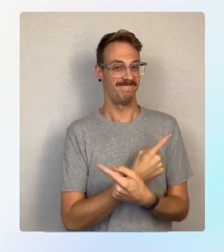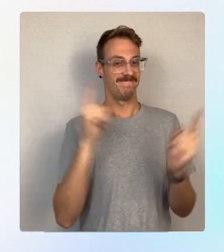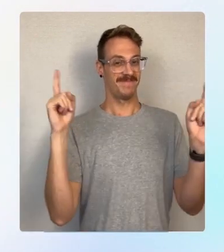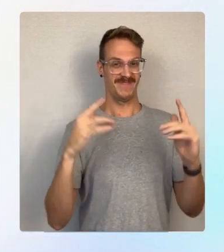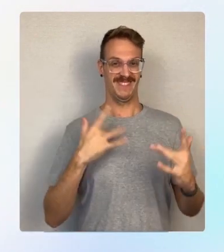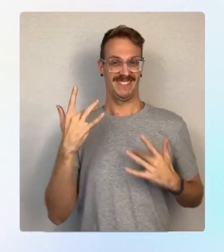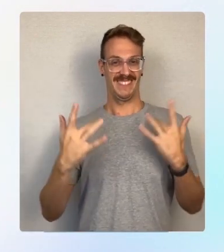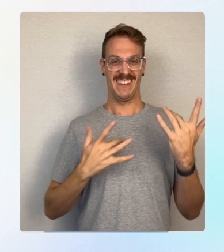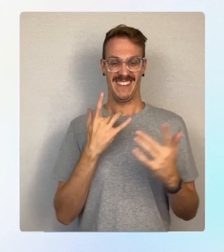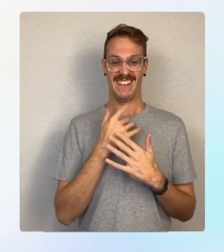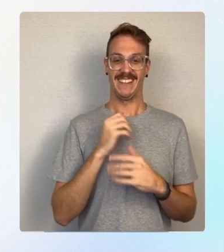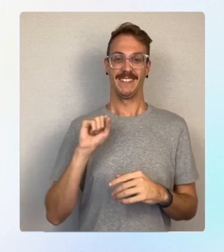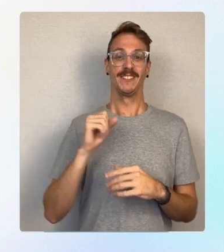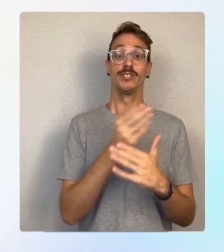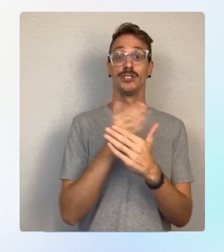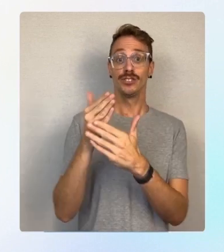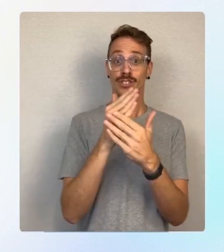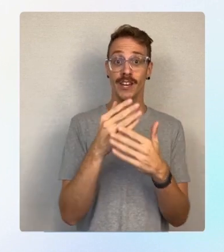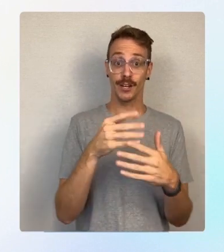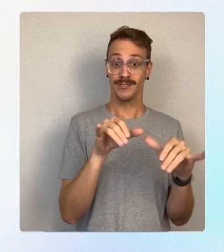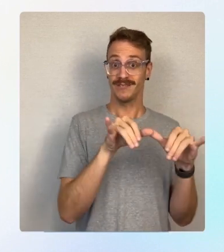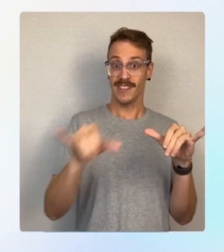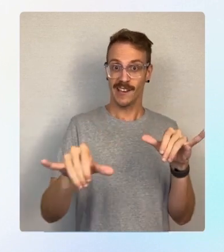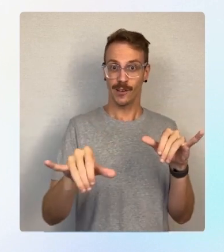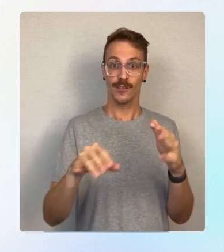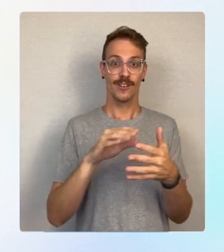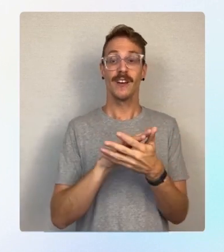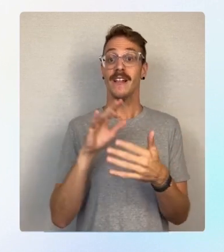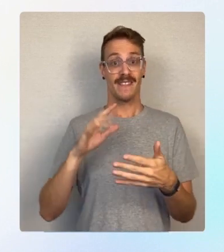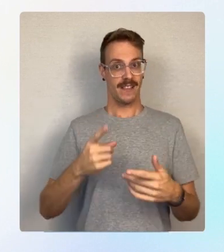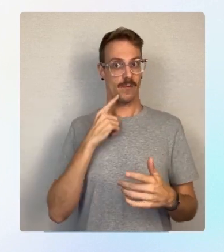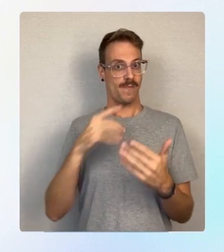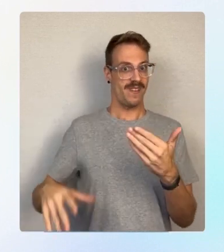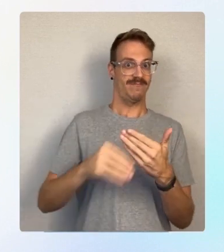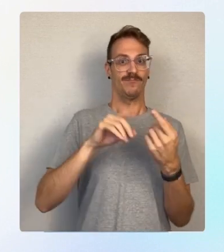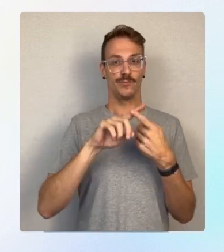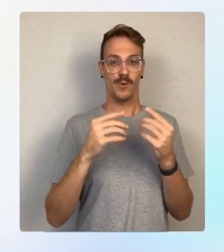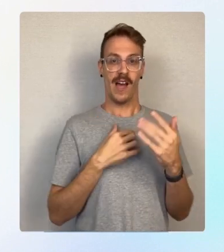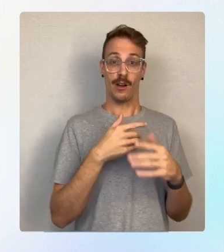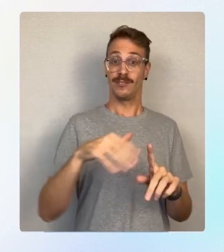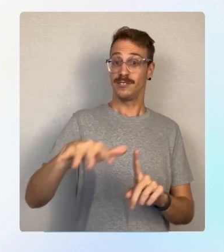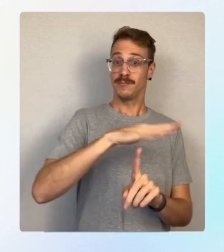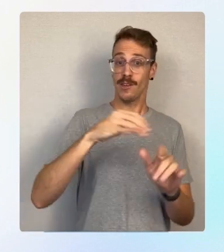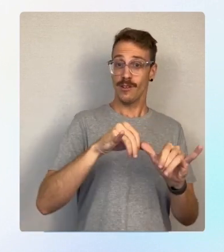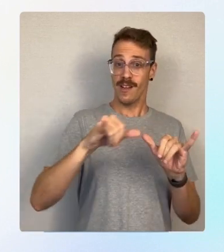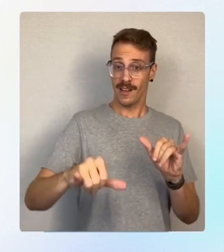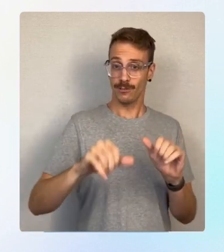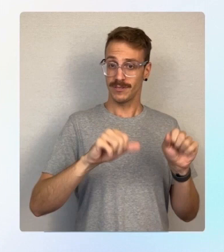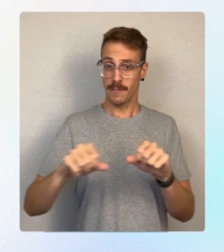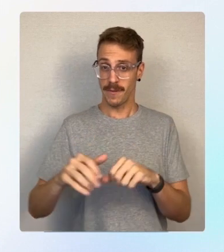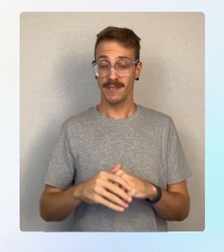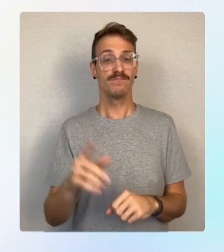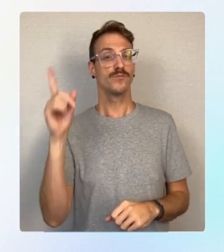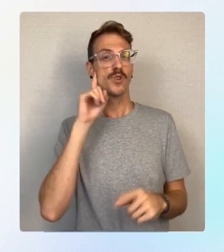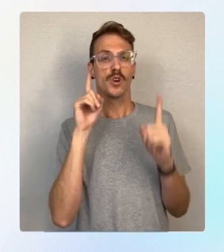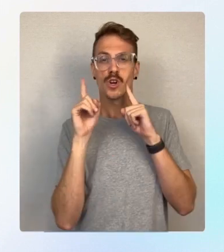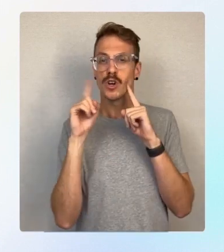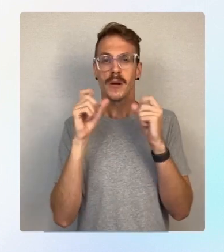an update to our Spatial Anchors capability in Presence Platform. We've heard that many of you want to build co-located multiplayer apps.